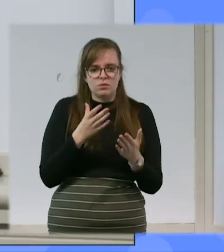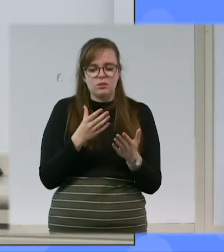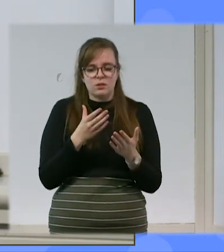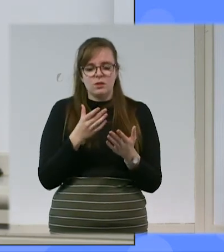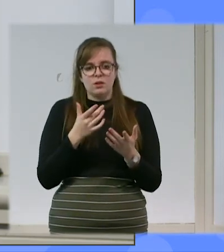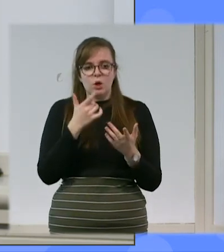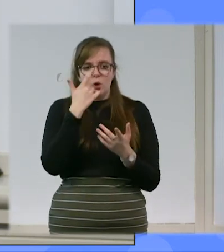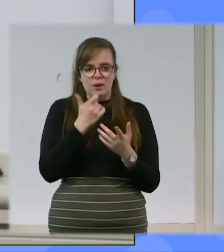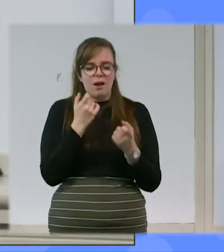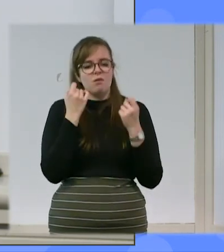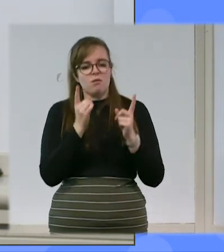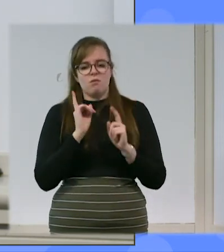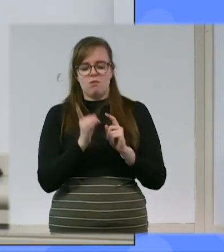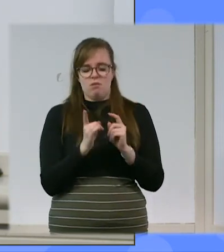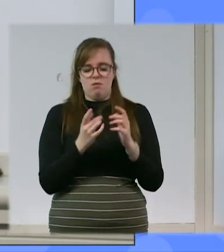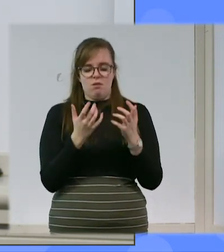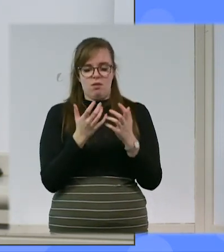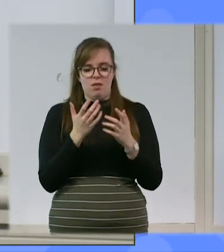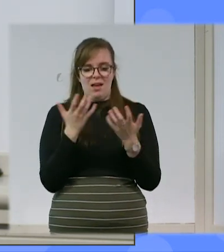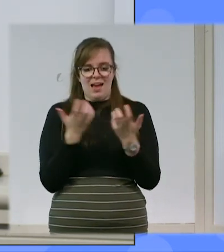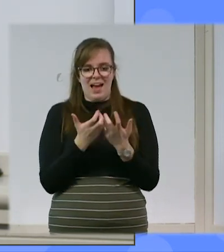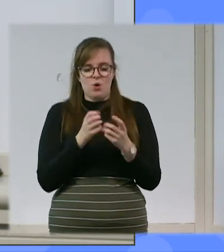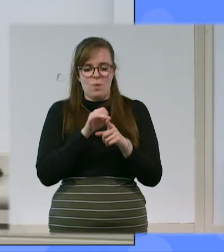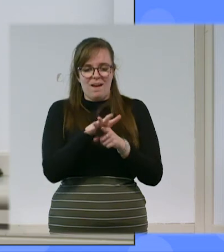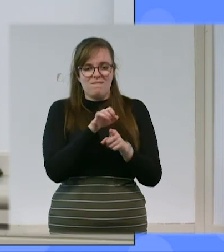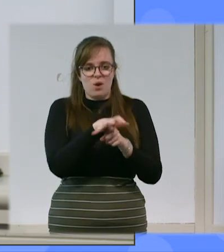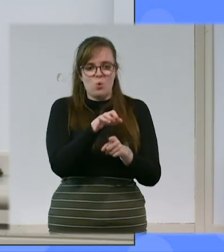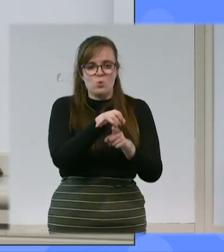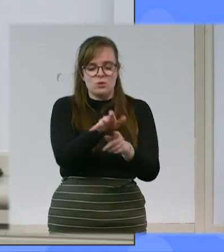get a sense of the layers and the ripple effects of these sorts of ships so this